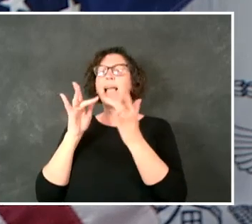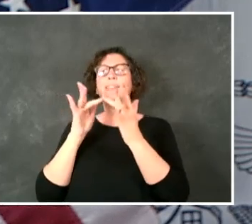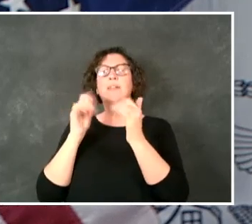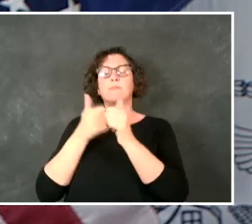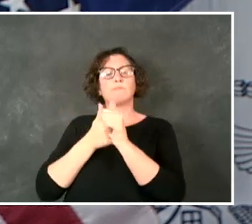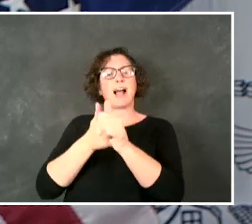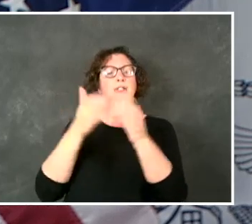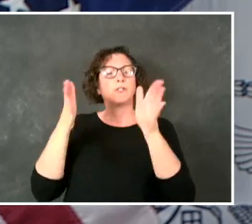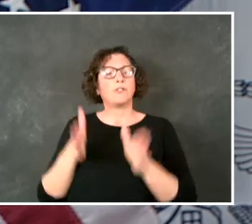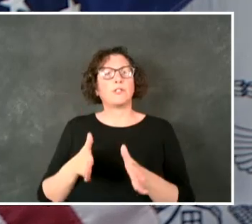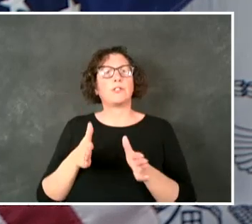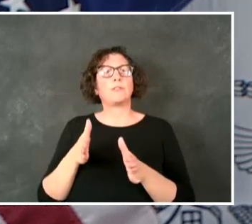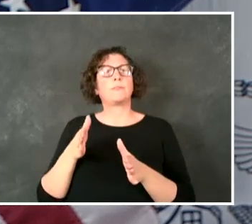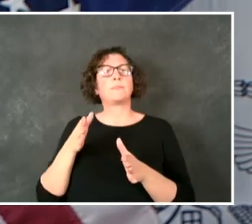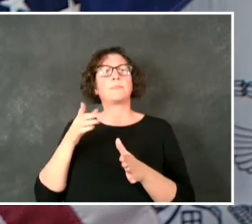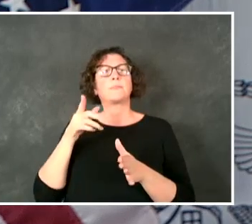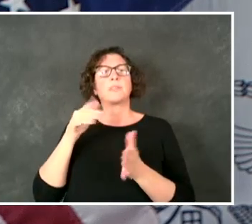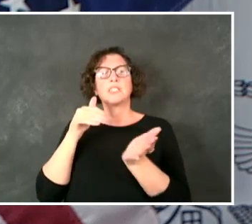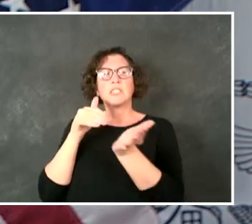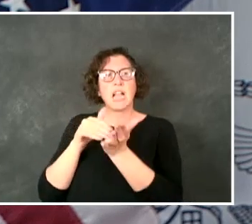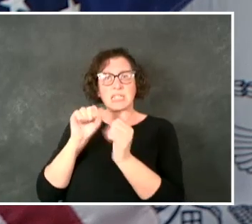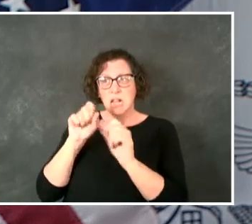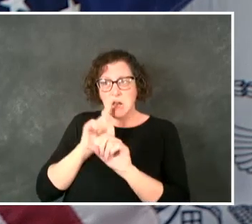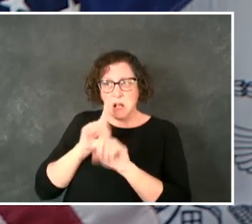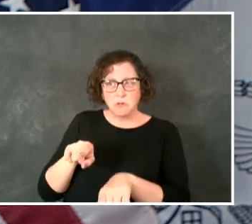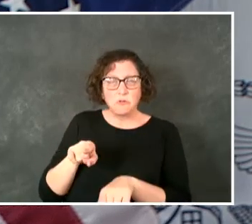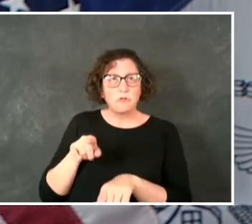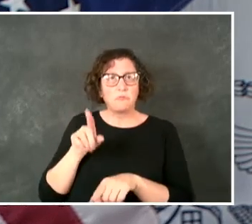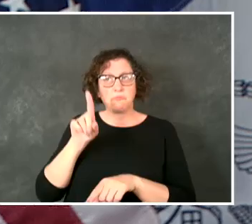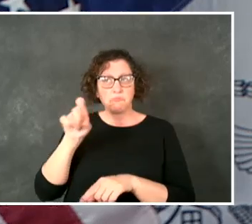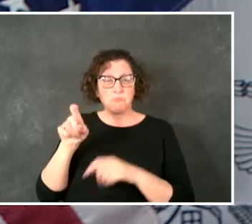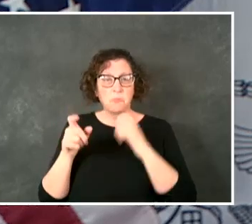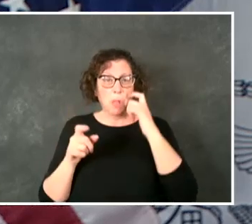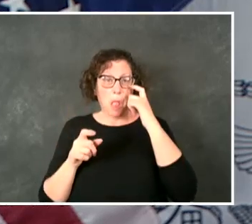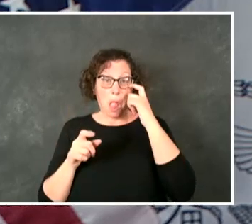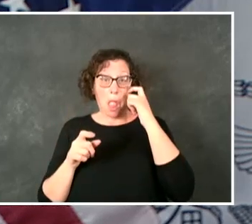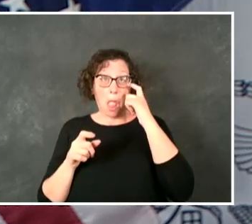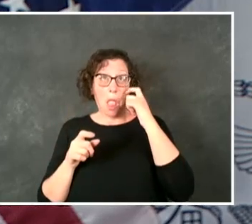THAT CONTACT TRACERS AND I DON'T KNOW THAT SOMEONE ON THE PHONE OF OUR